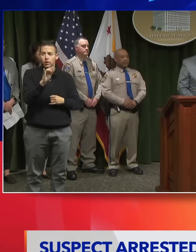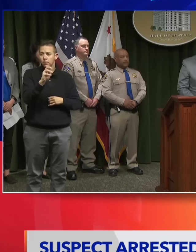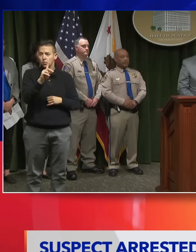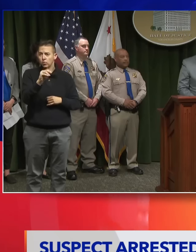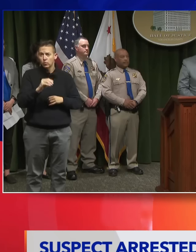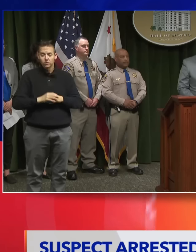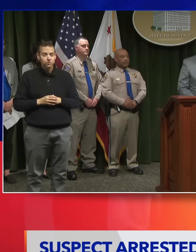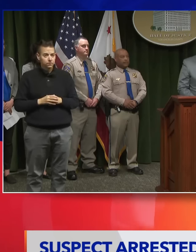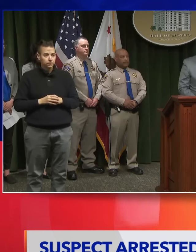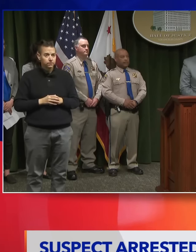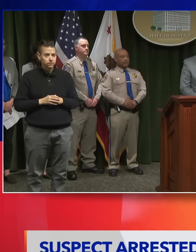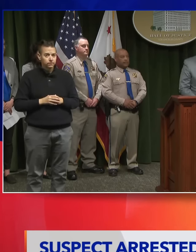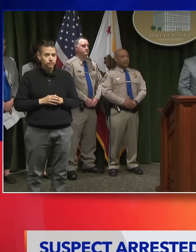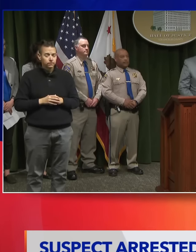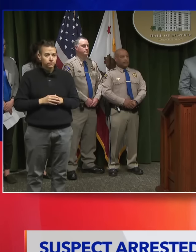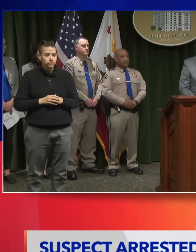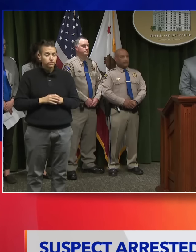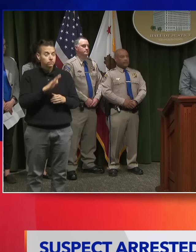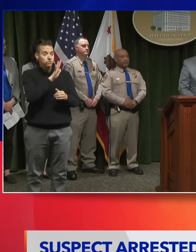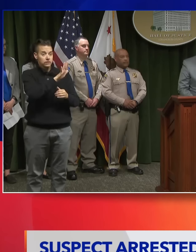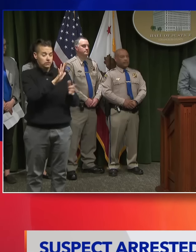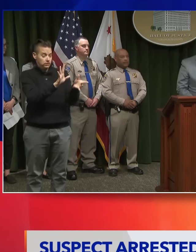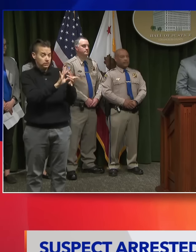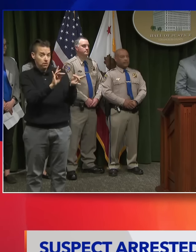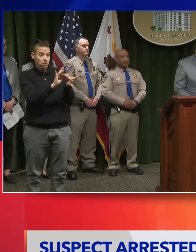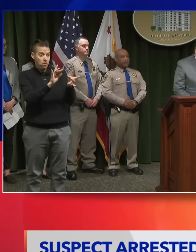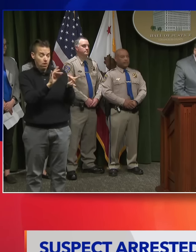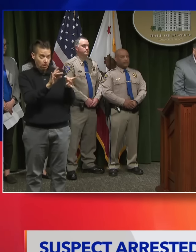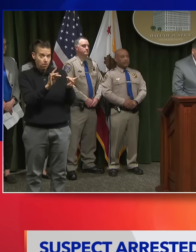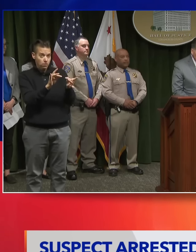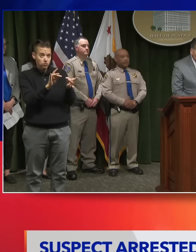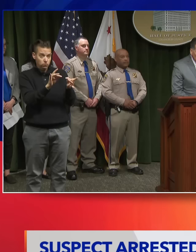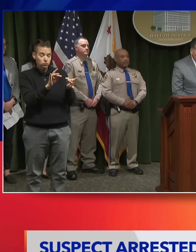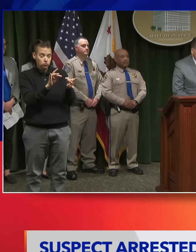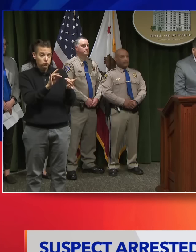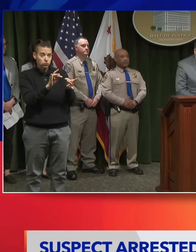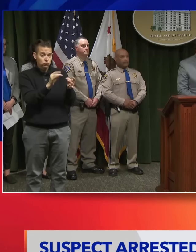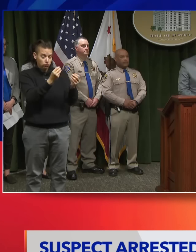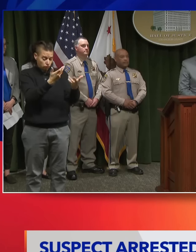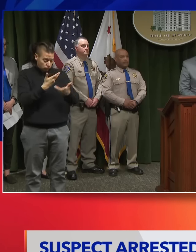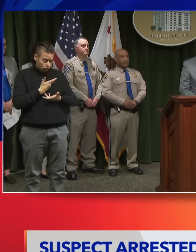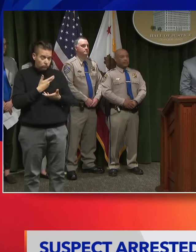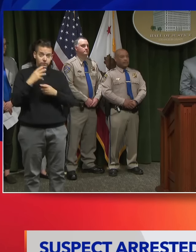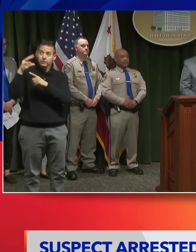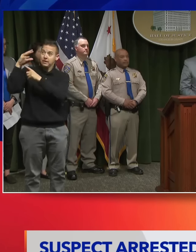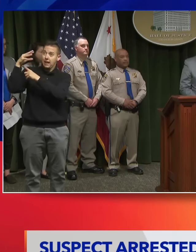TO SAN DIEGO COUNTY. SHERIFF'S JAIL AND INTERVIEWED.